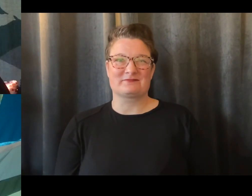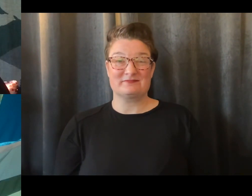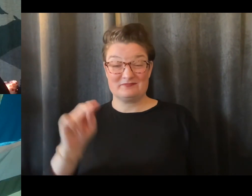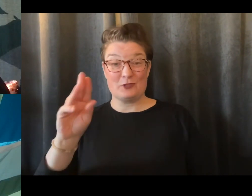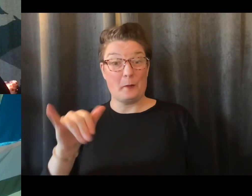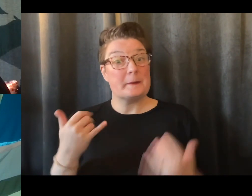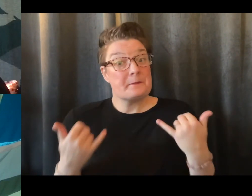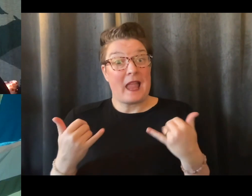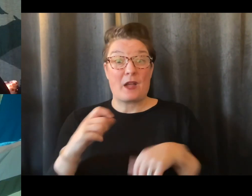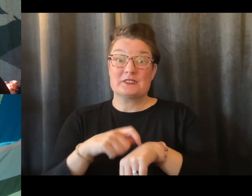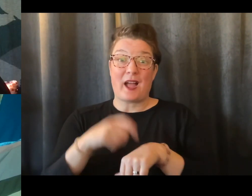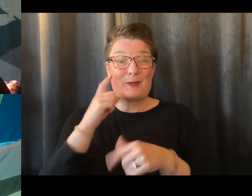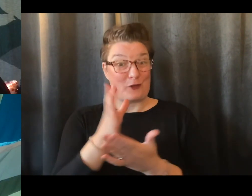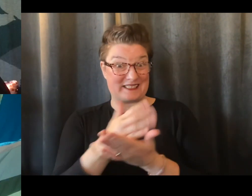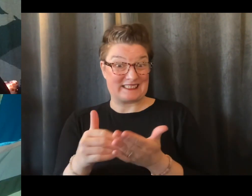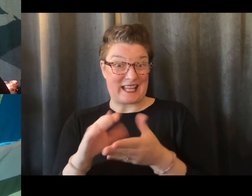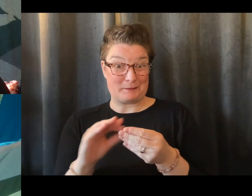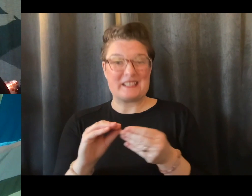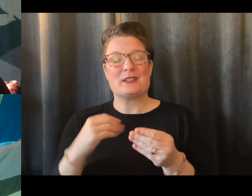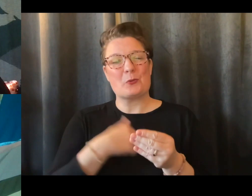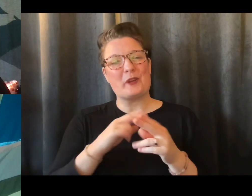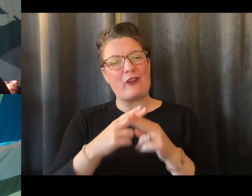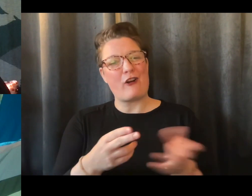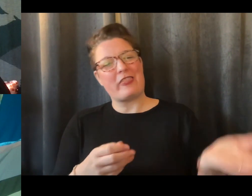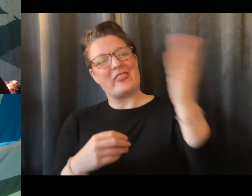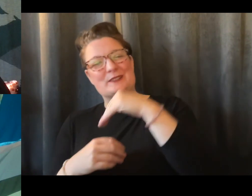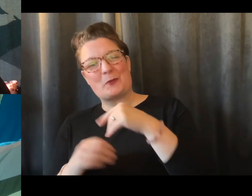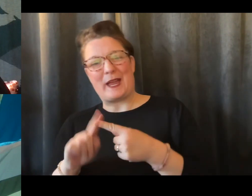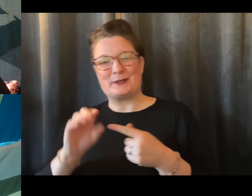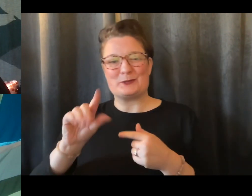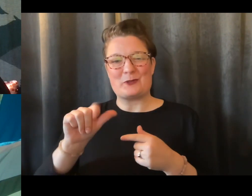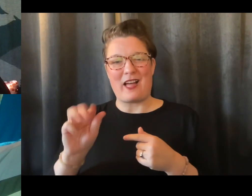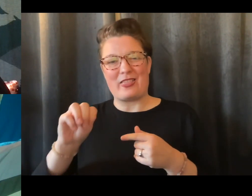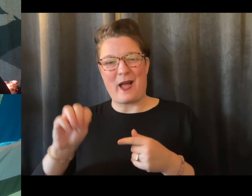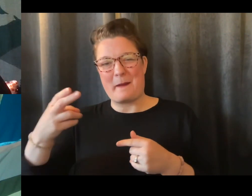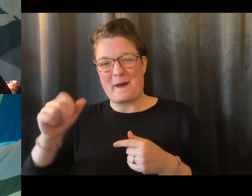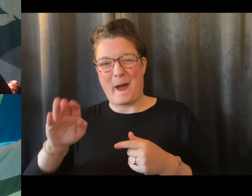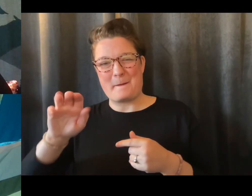and this is a part where we talk about things in the world that are giving us